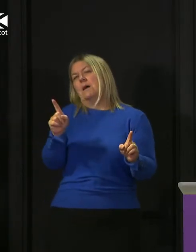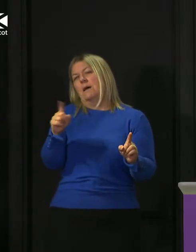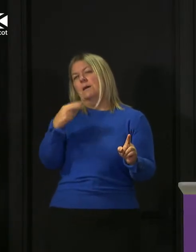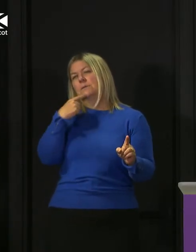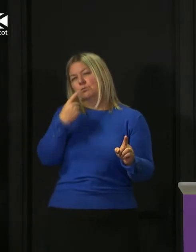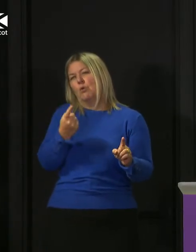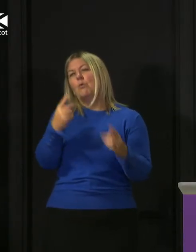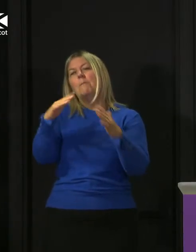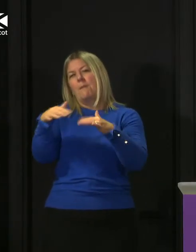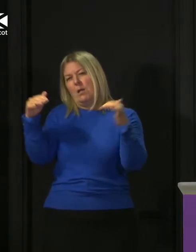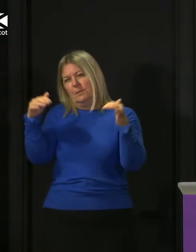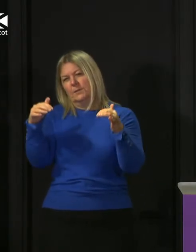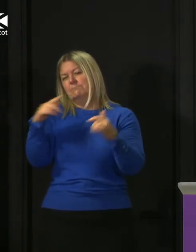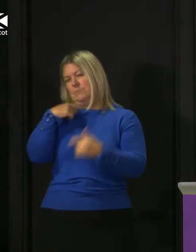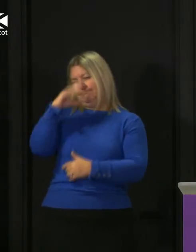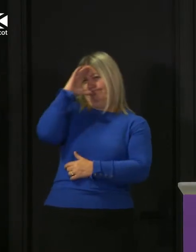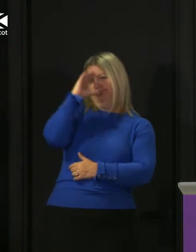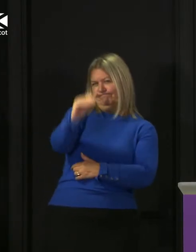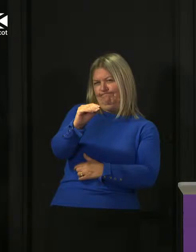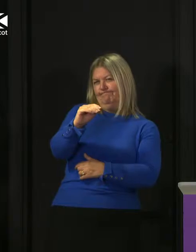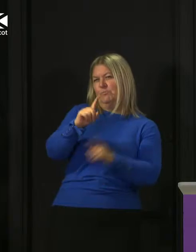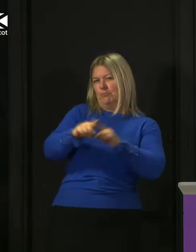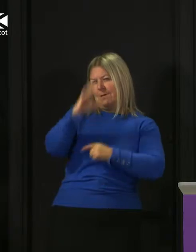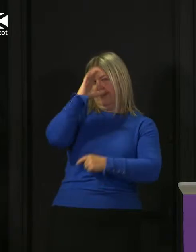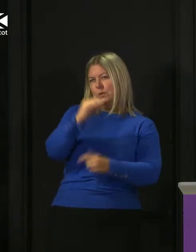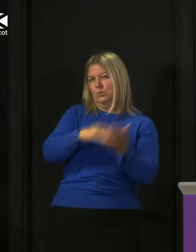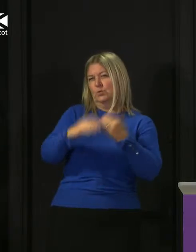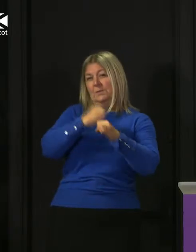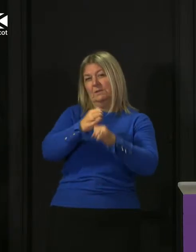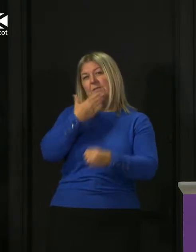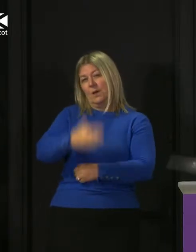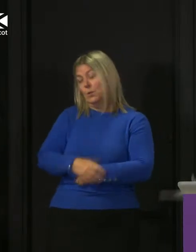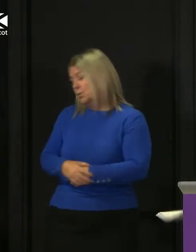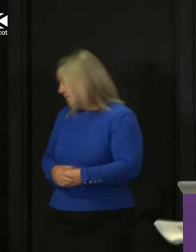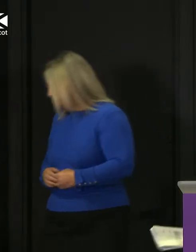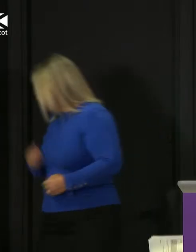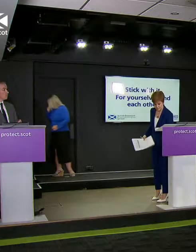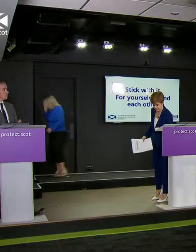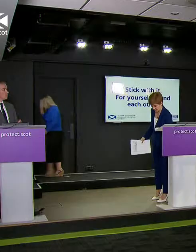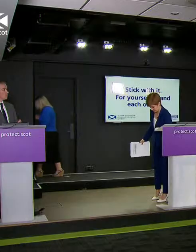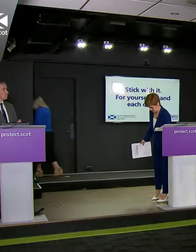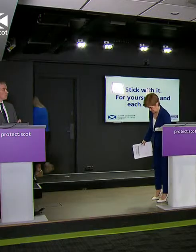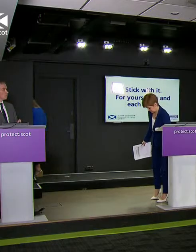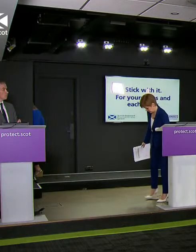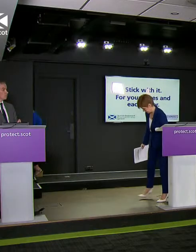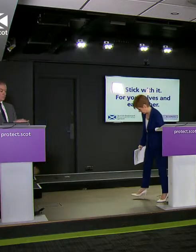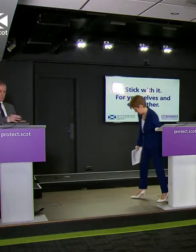make sure you are notified to that through social media, but for now thanks very much.